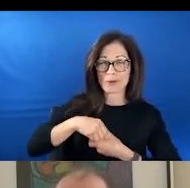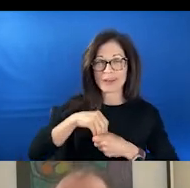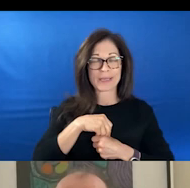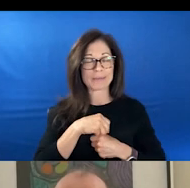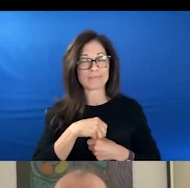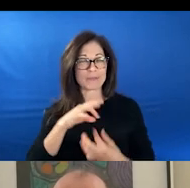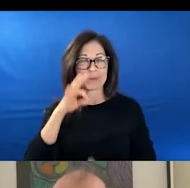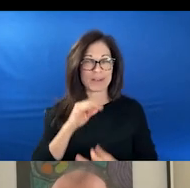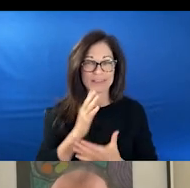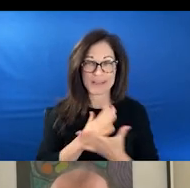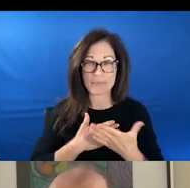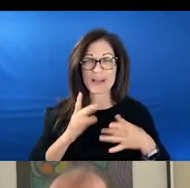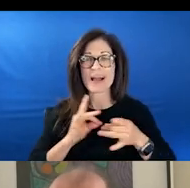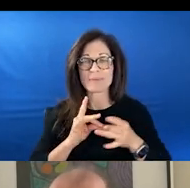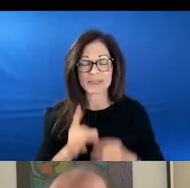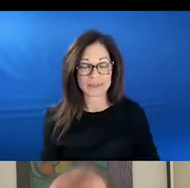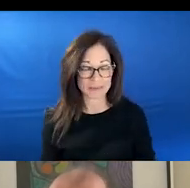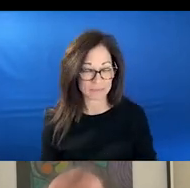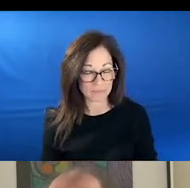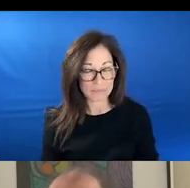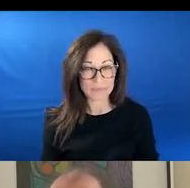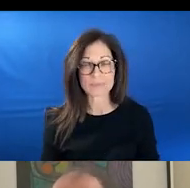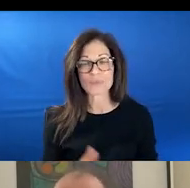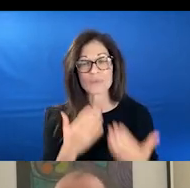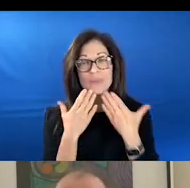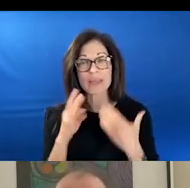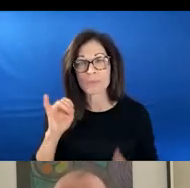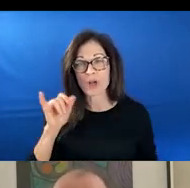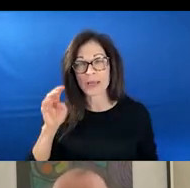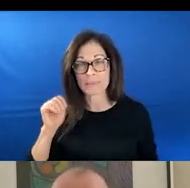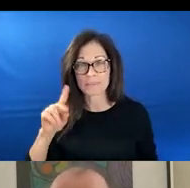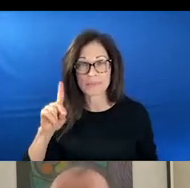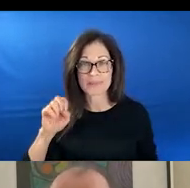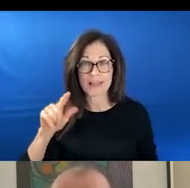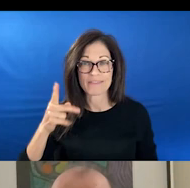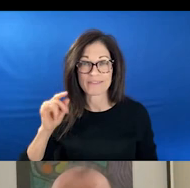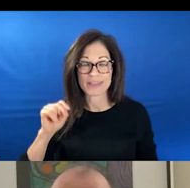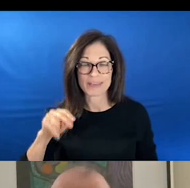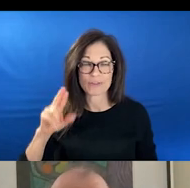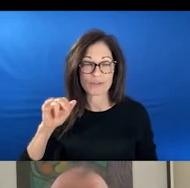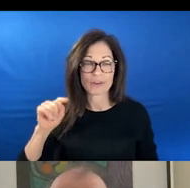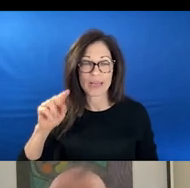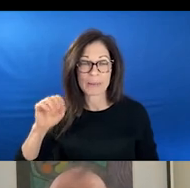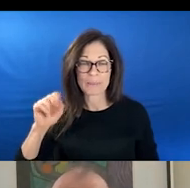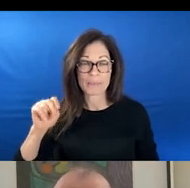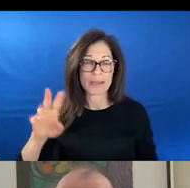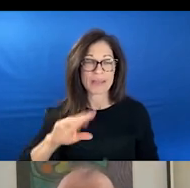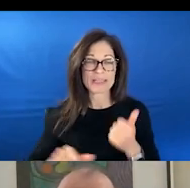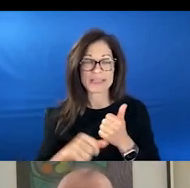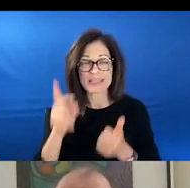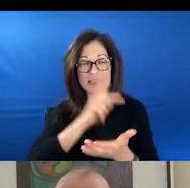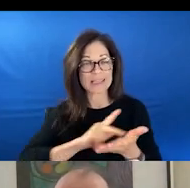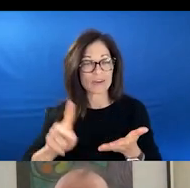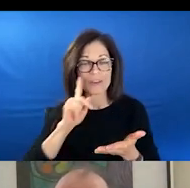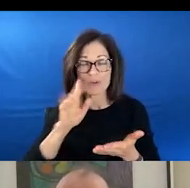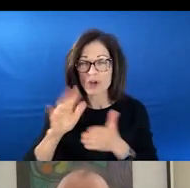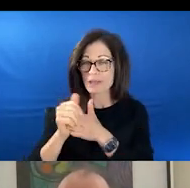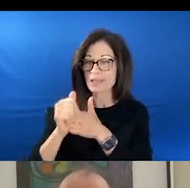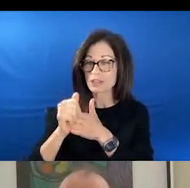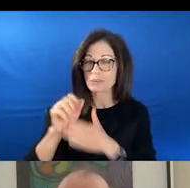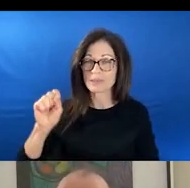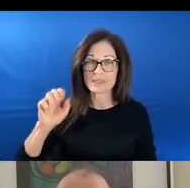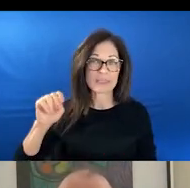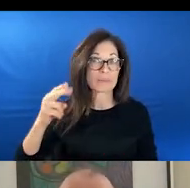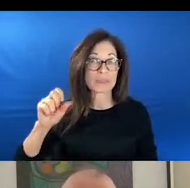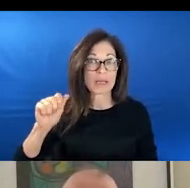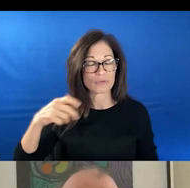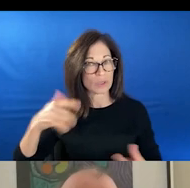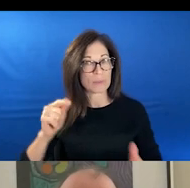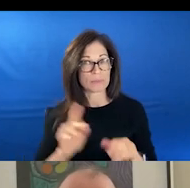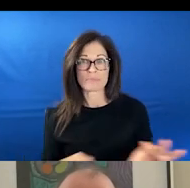I WANT TO THANK (INDISCERNIBLE) FOR SAMHSA HELPING US MOVE